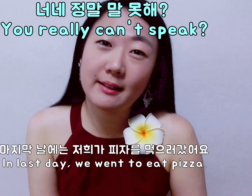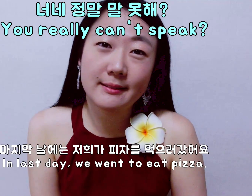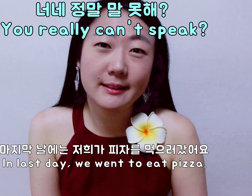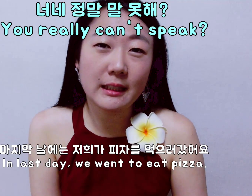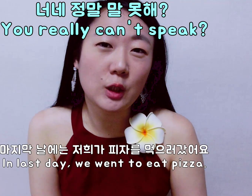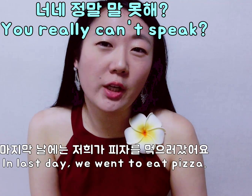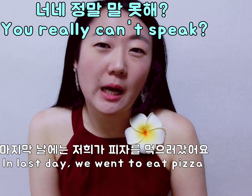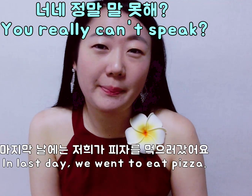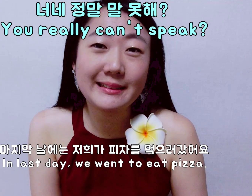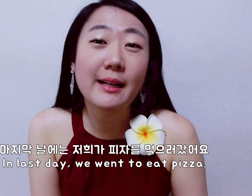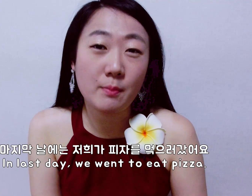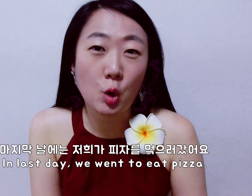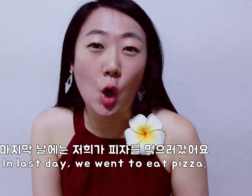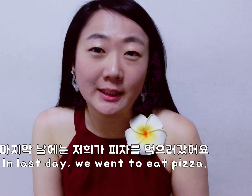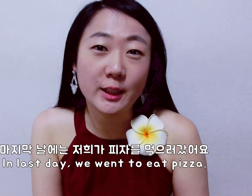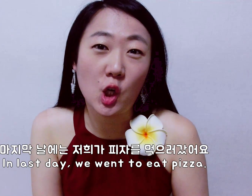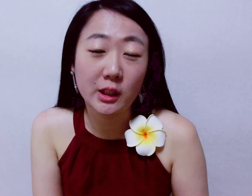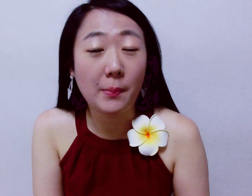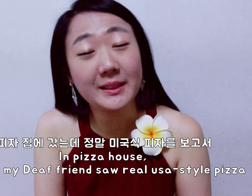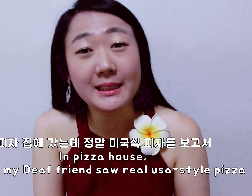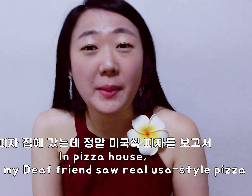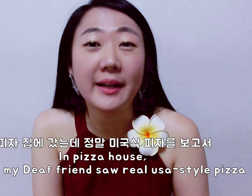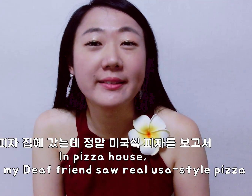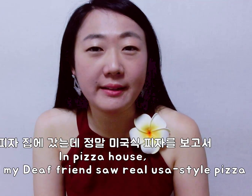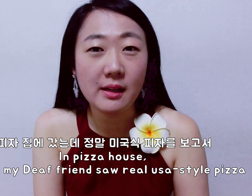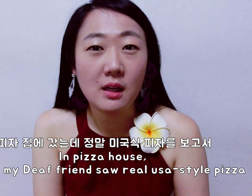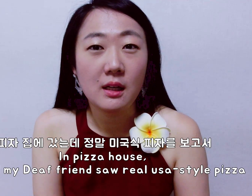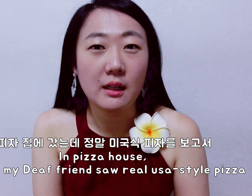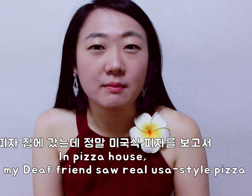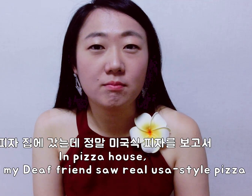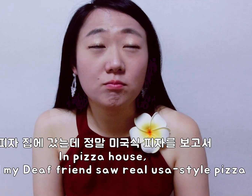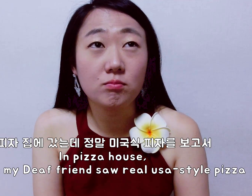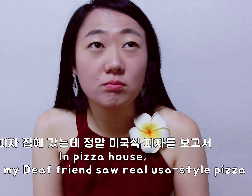그래서 저희가 수화를하는걸보고 반가웠대요